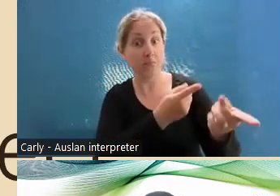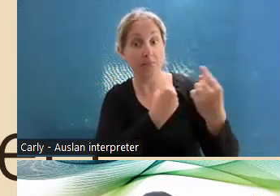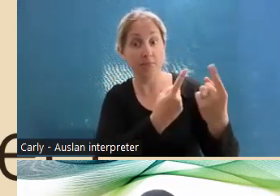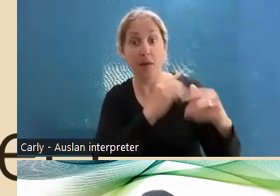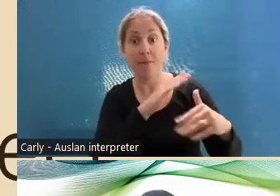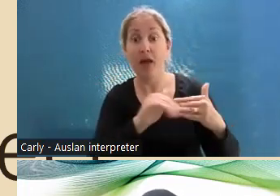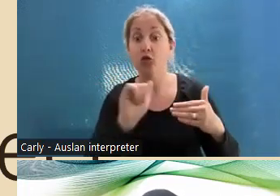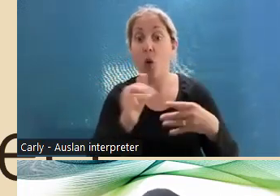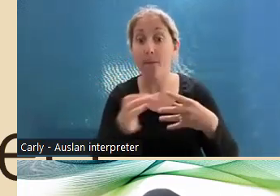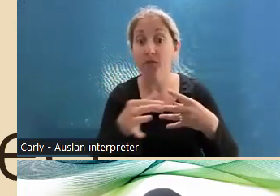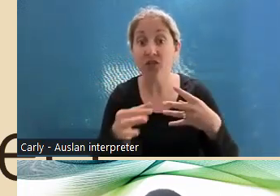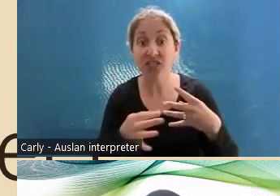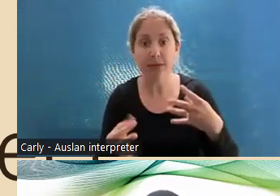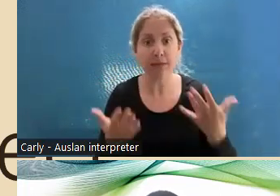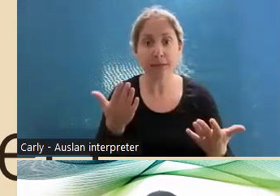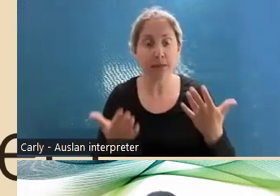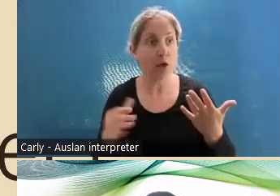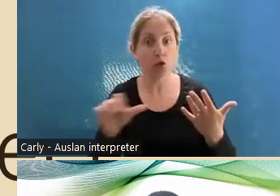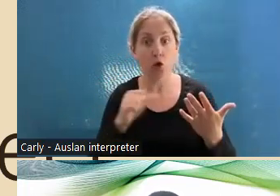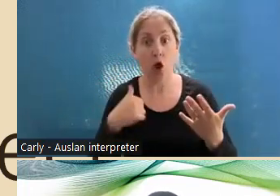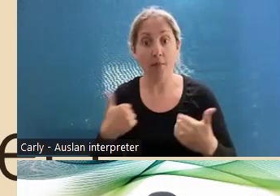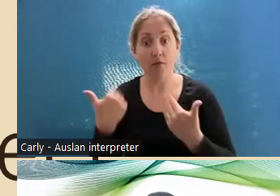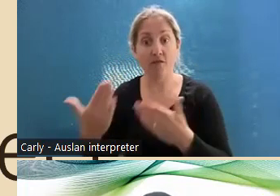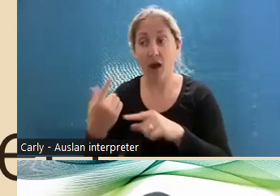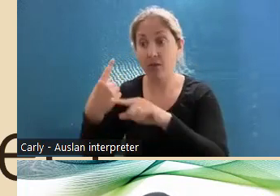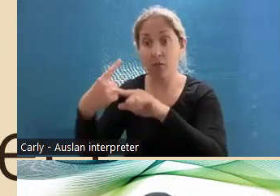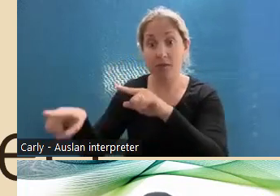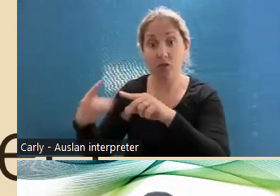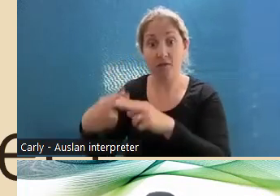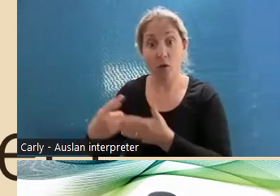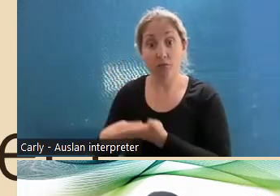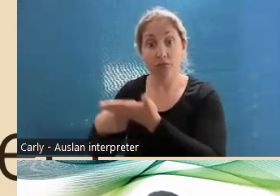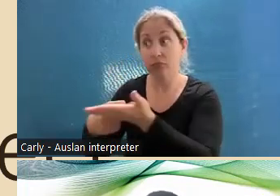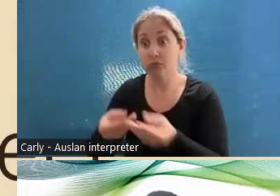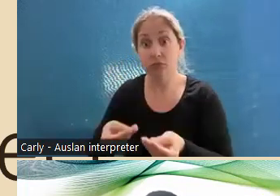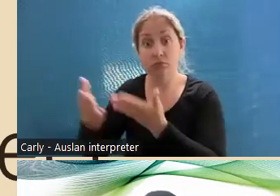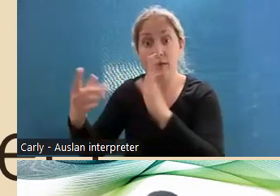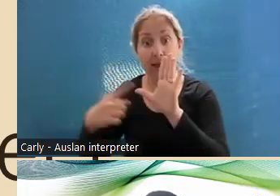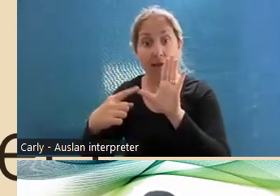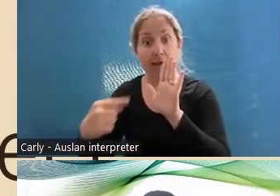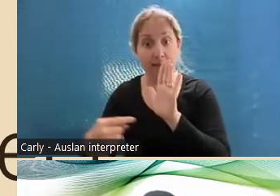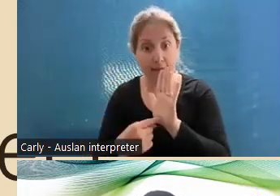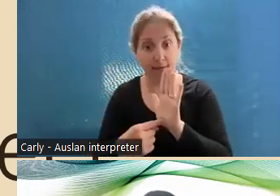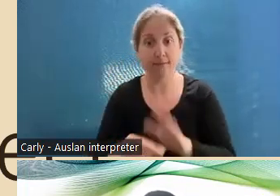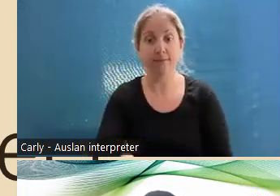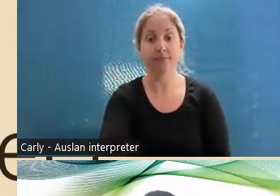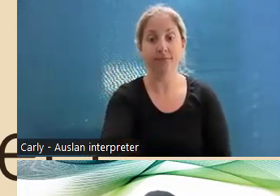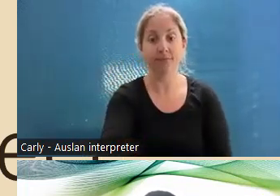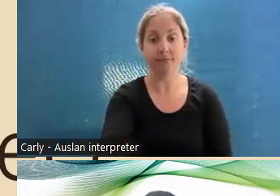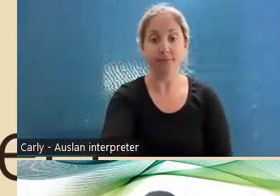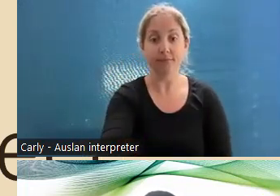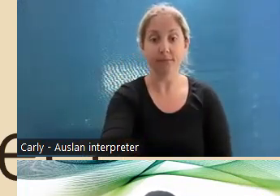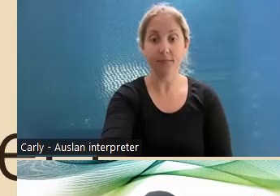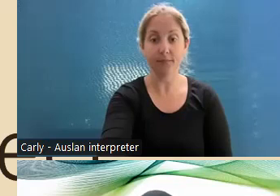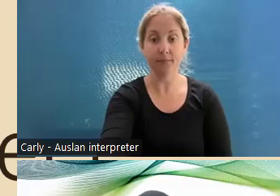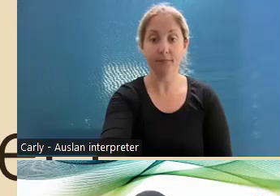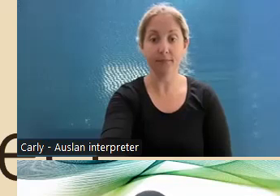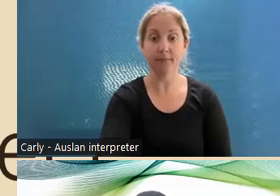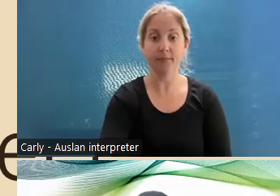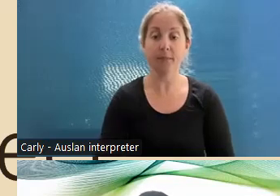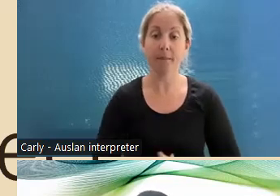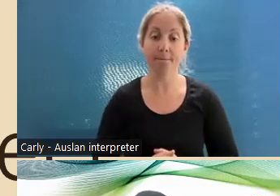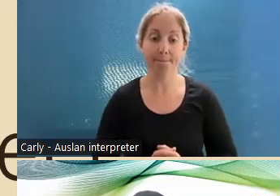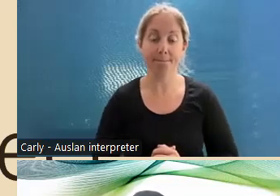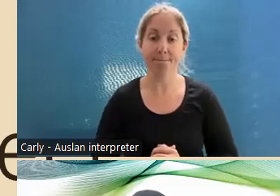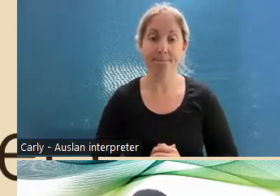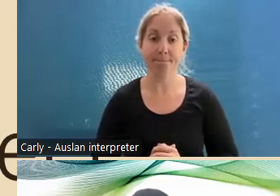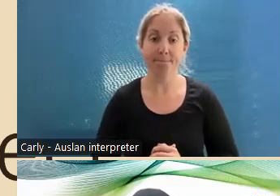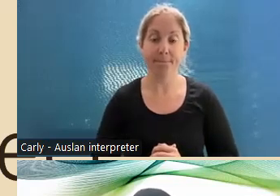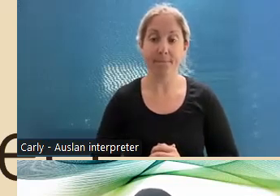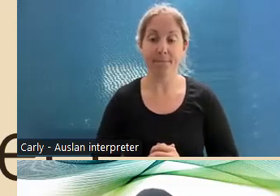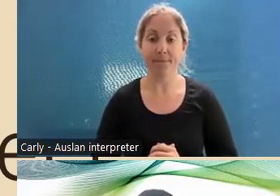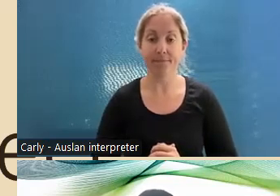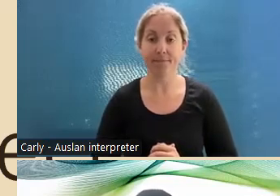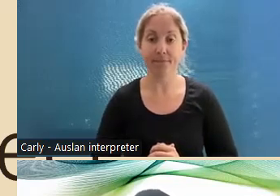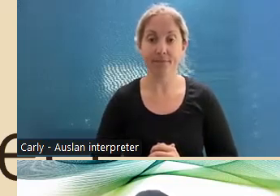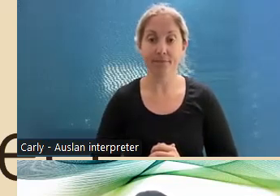you should provide permission for the recommendation to be provided to the AAT.